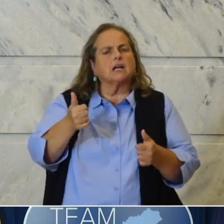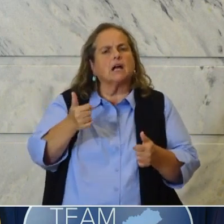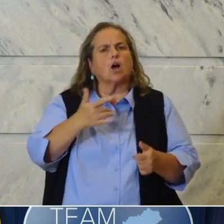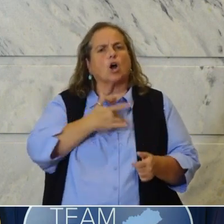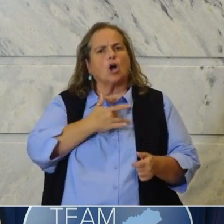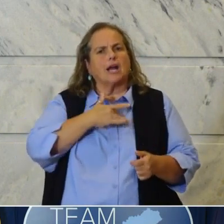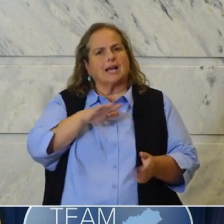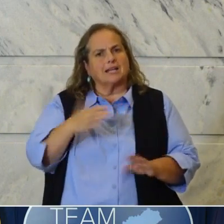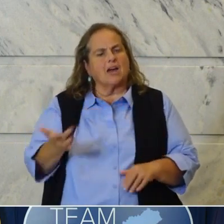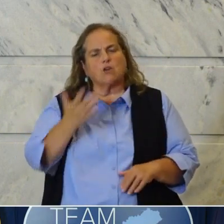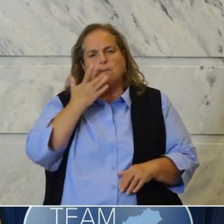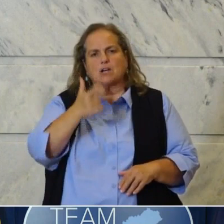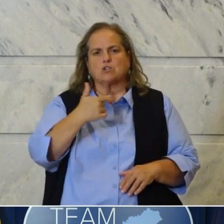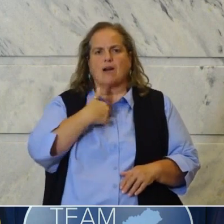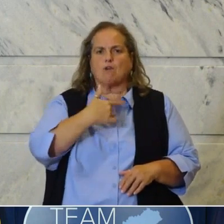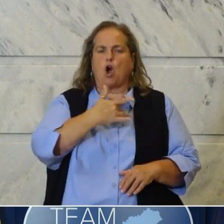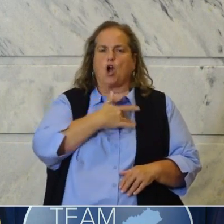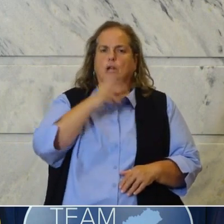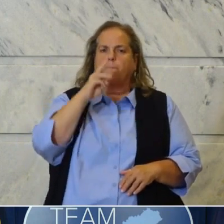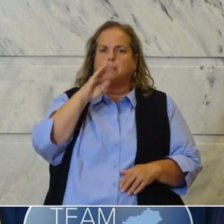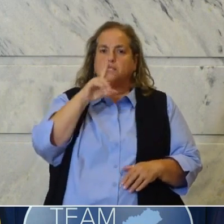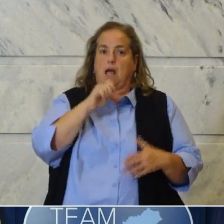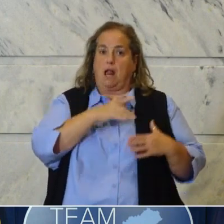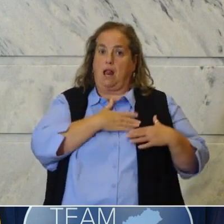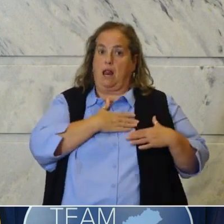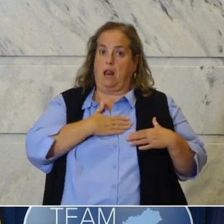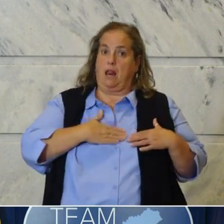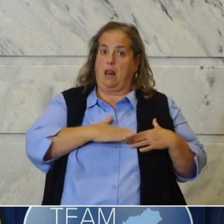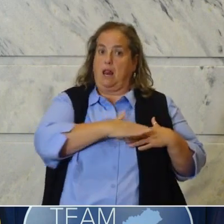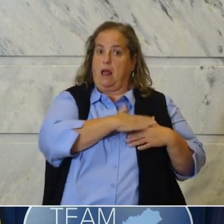I hope this doesn't happen, but it's just gonna take 1, 16 or 17 year old to